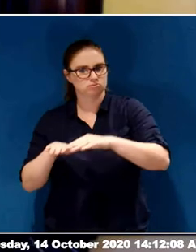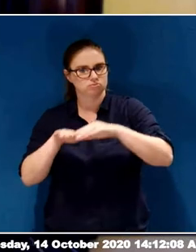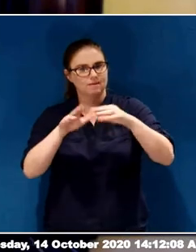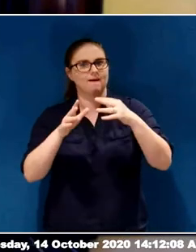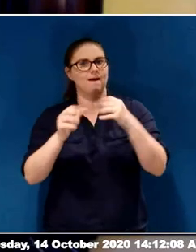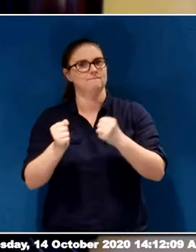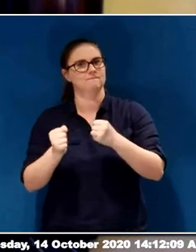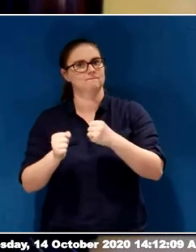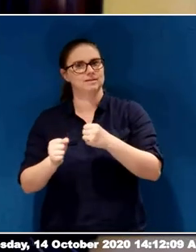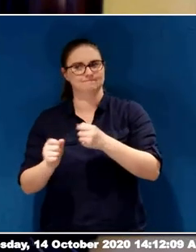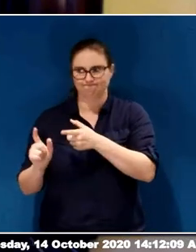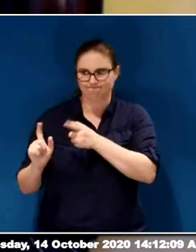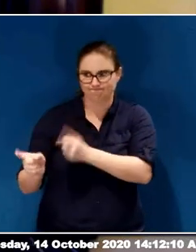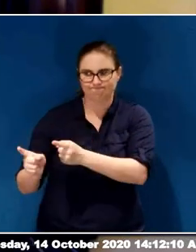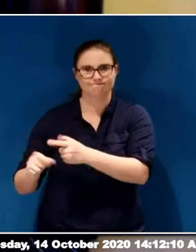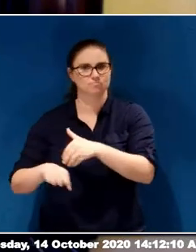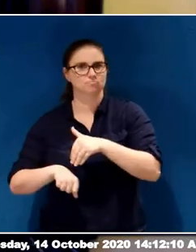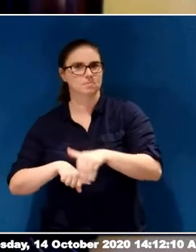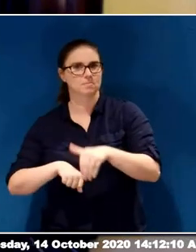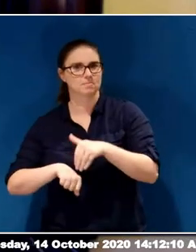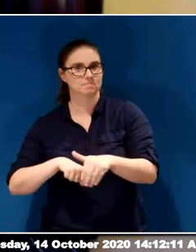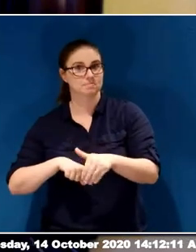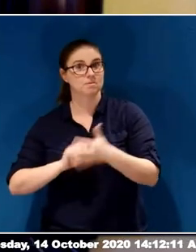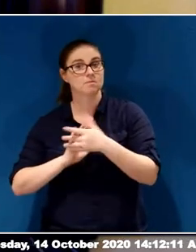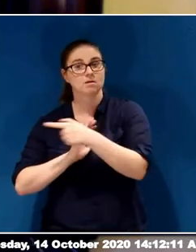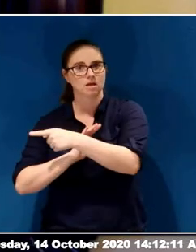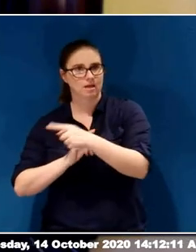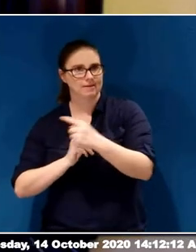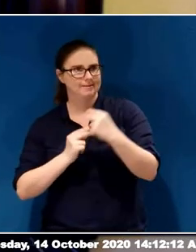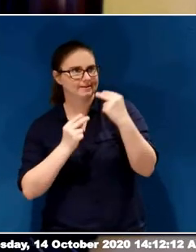disruptive, and they can then start to experience the weight of a school's